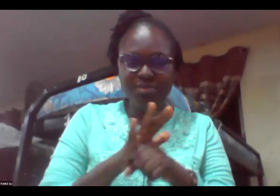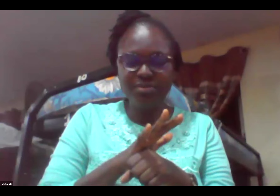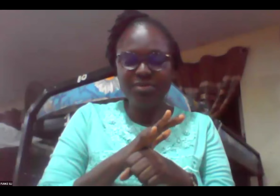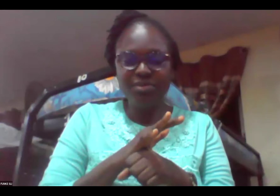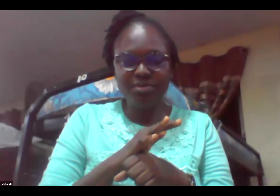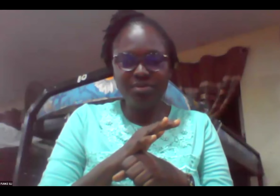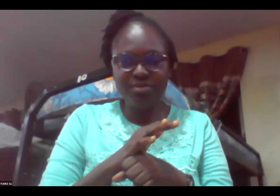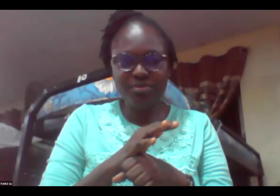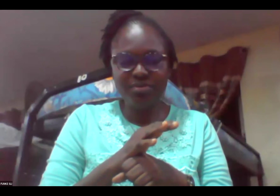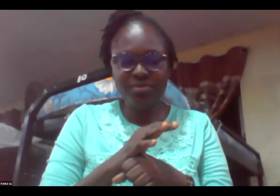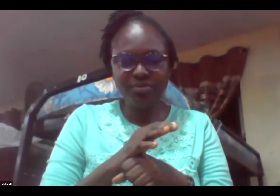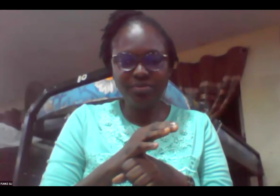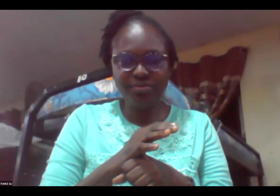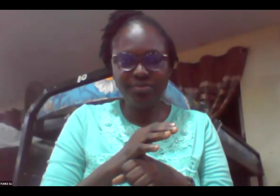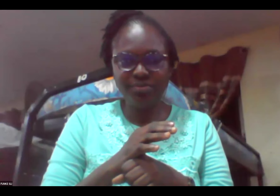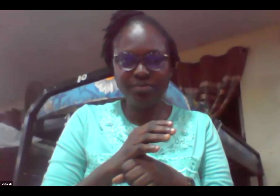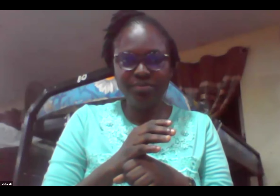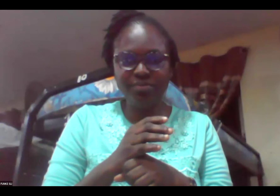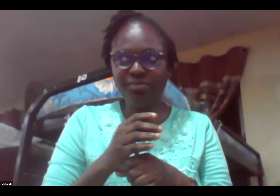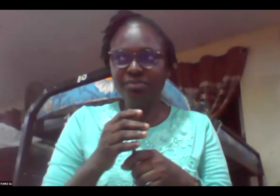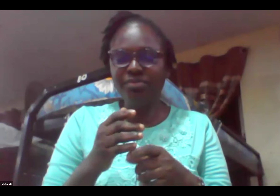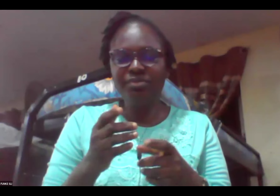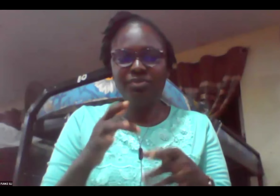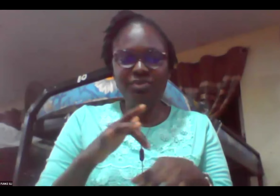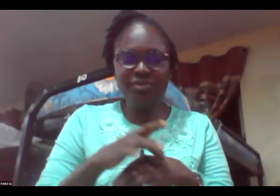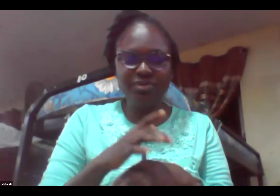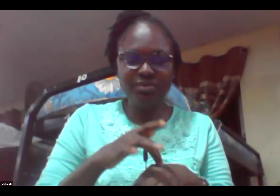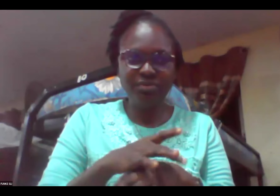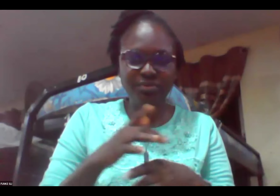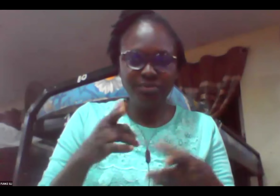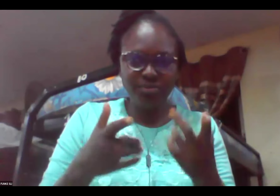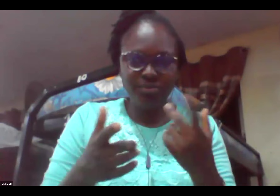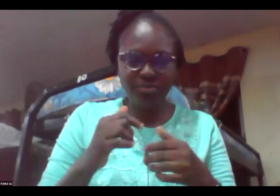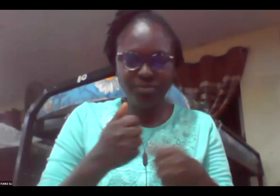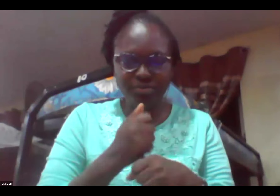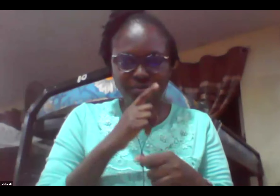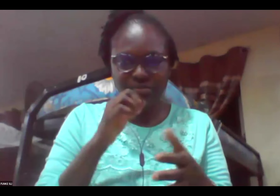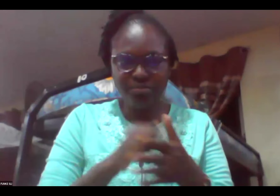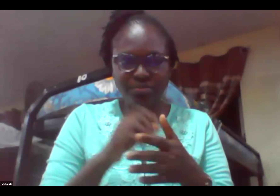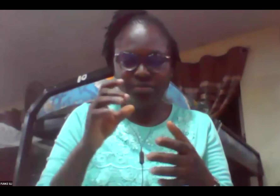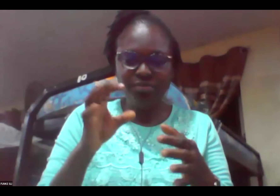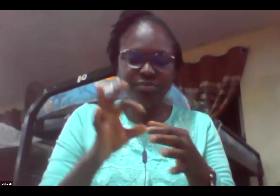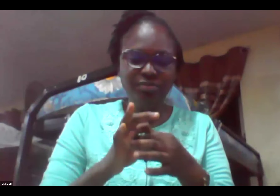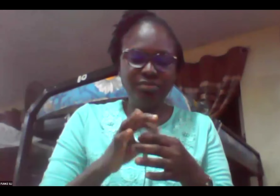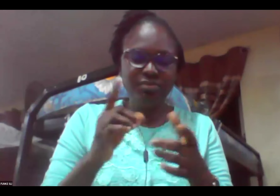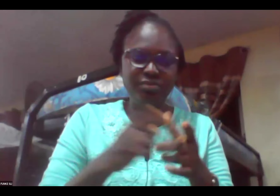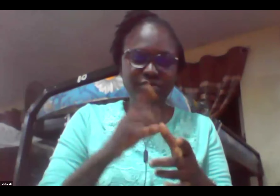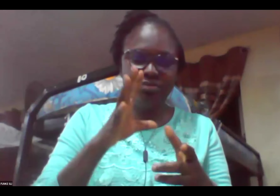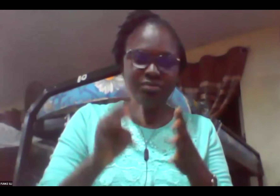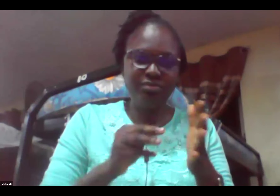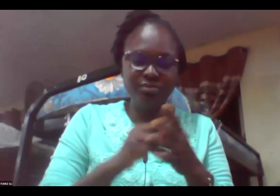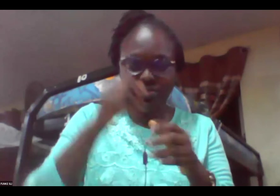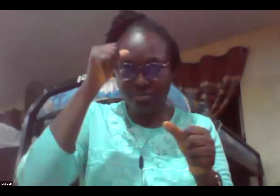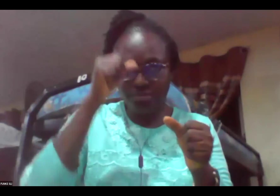sola bakre: you beyond 8, but we must start on time. So let's try and make sure we've joined within the 1st 5 min. Remember, there will be tests.